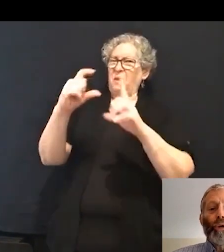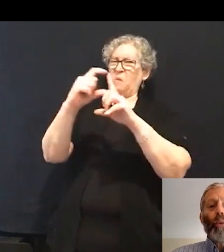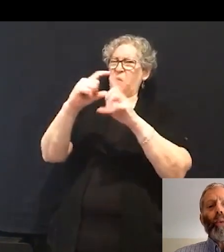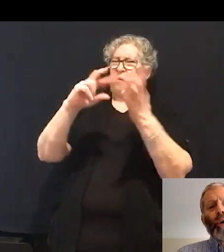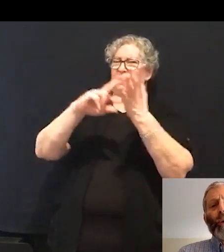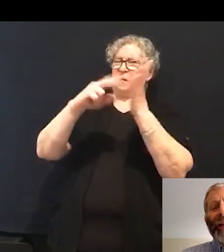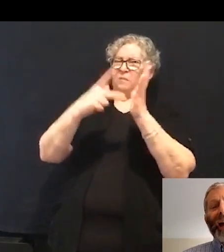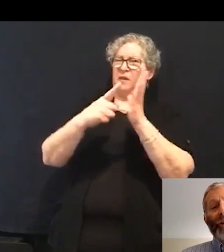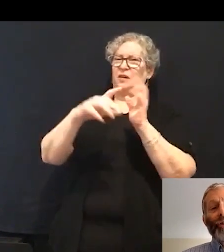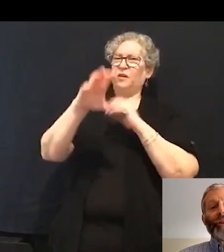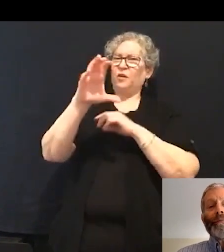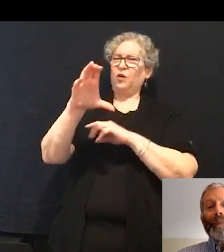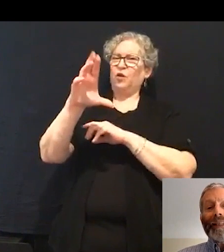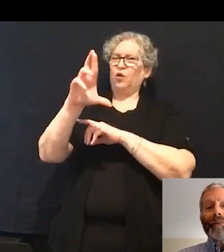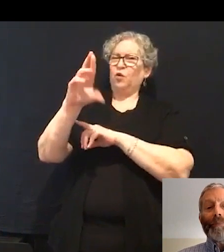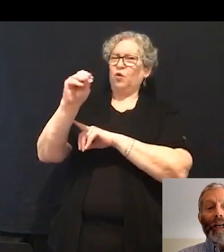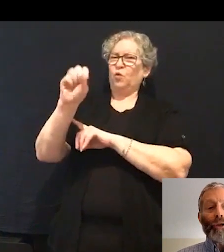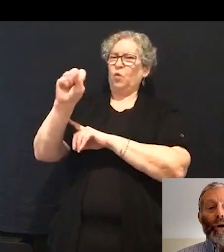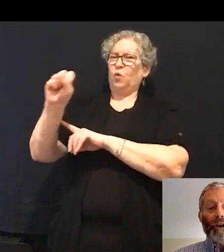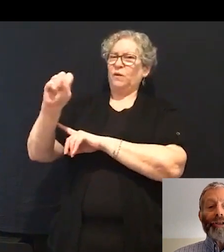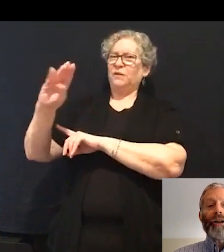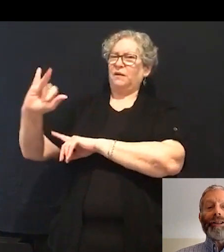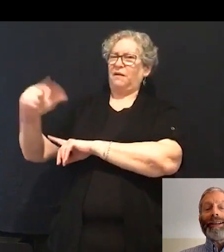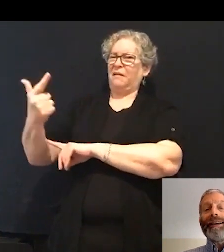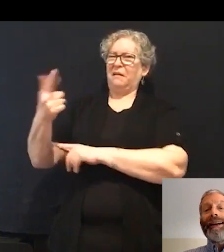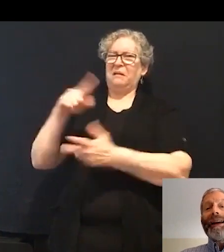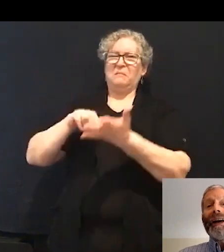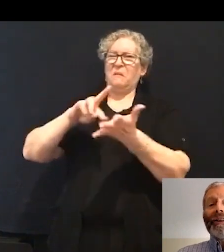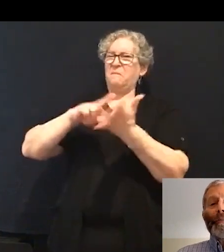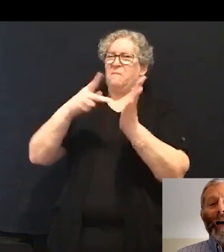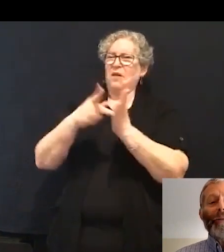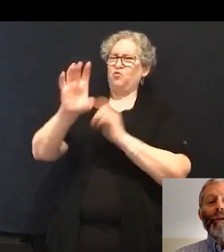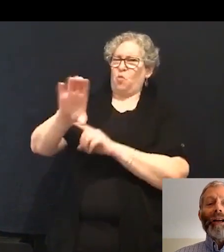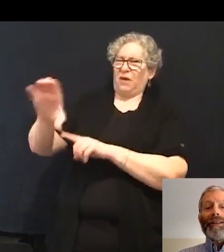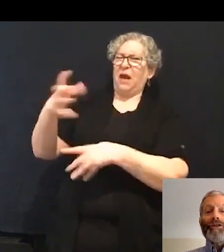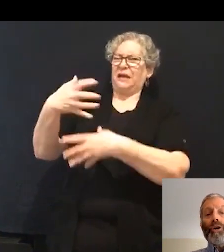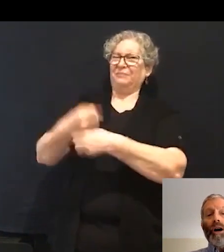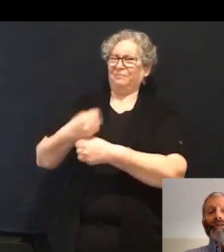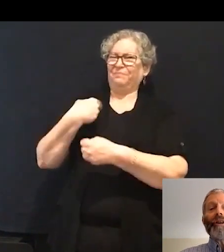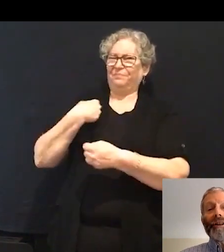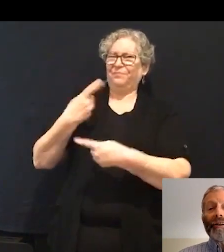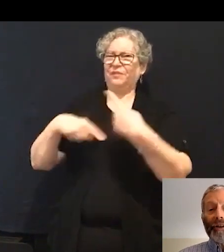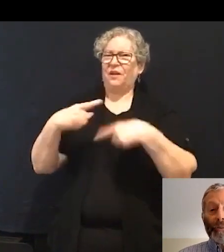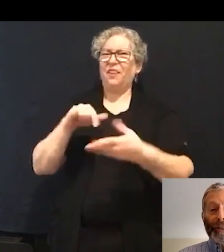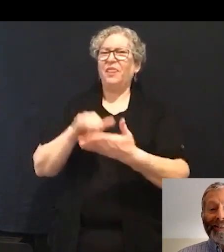So what do we actually mean by cross-cutting? And the bottom line is cross-cutting therapy